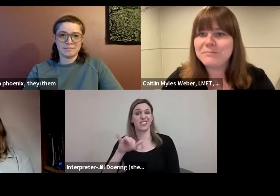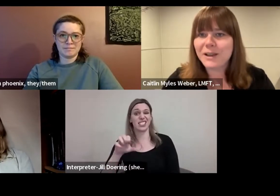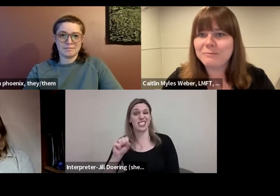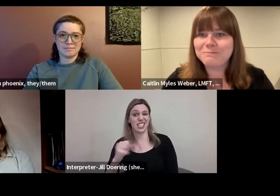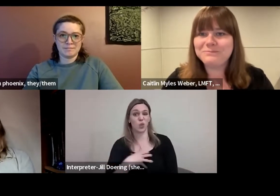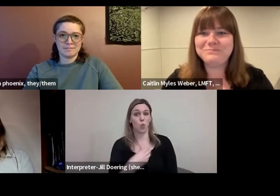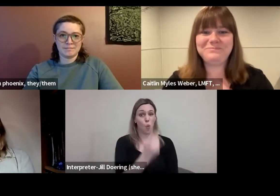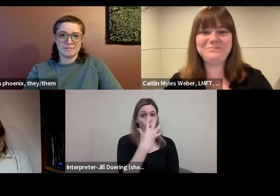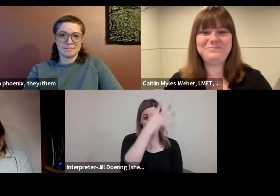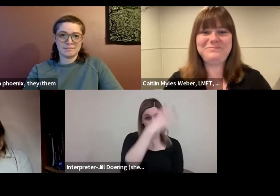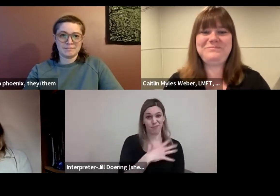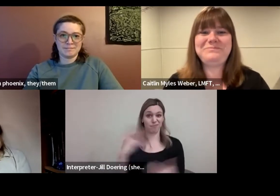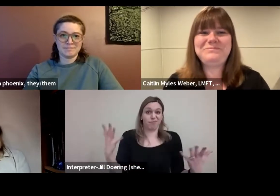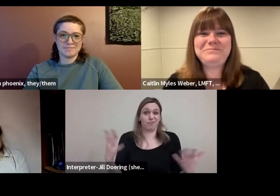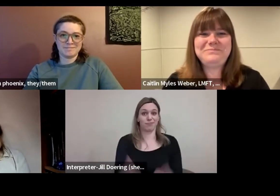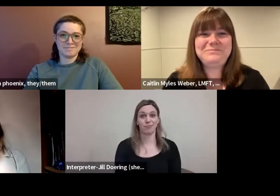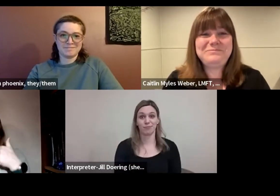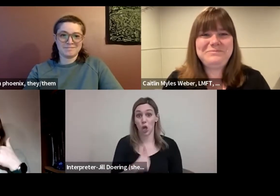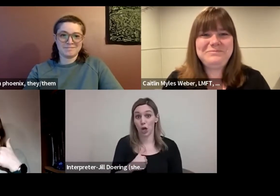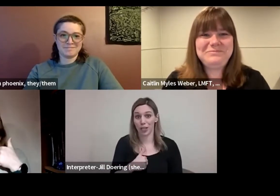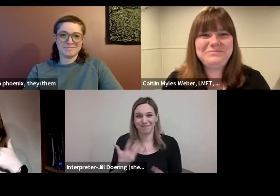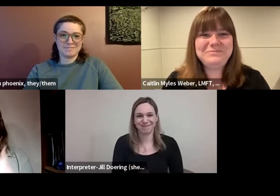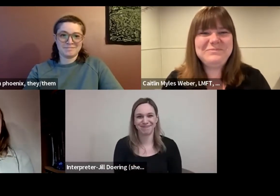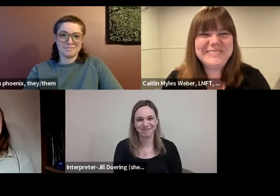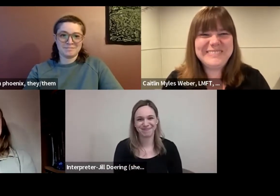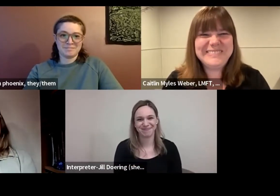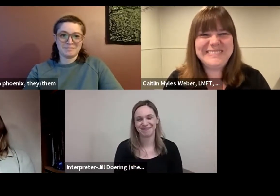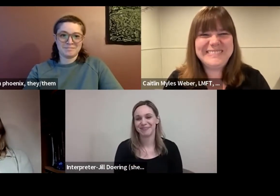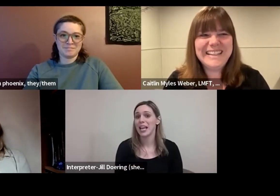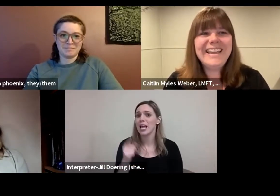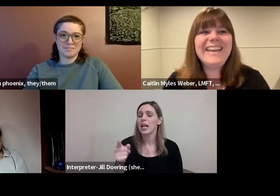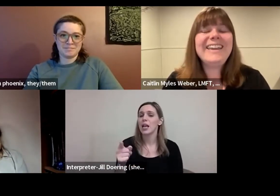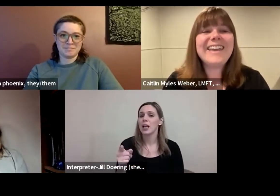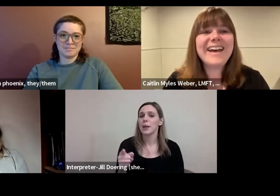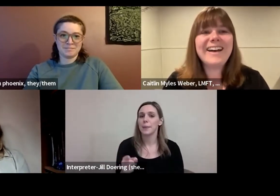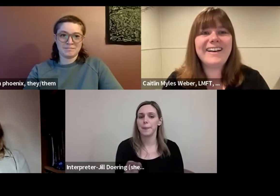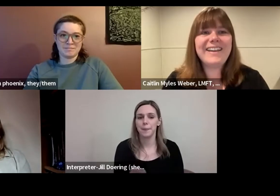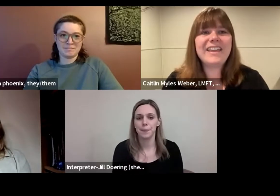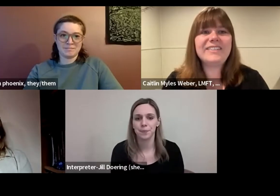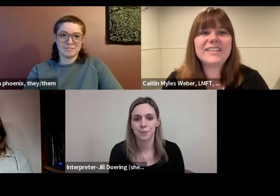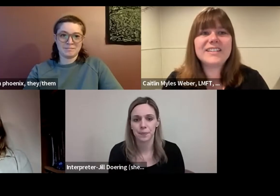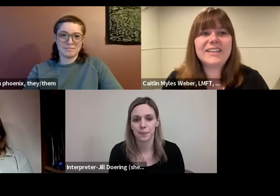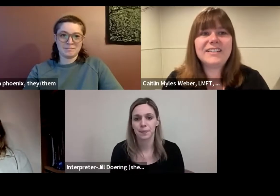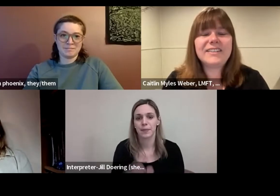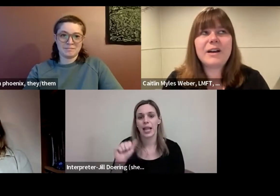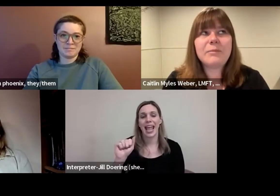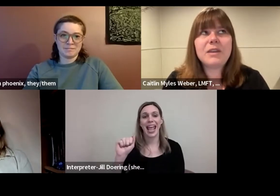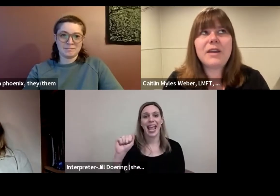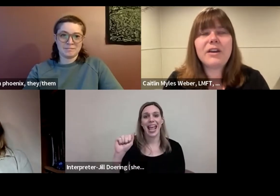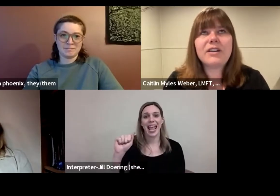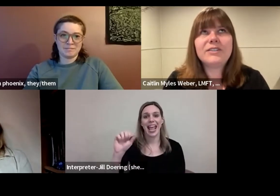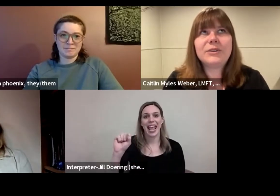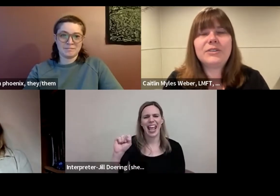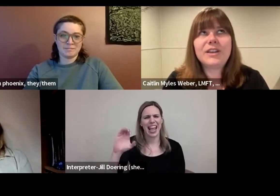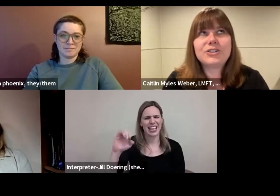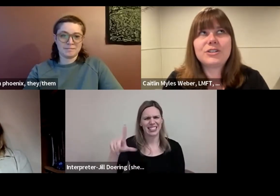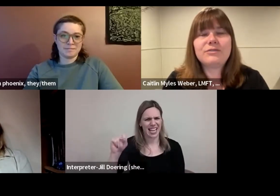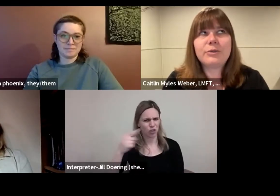Cool. - Yeah. Could you say what ASECT is? Some of us might not- Yeah, ASECT is the American Association